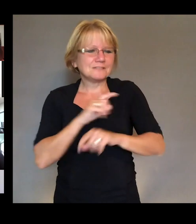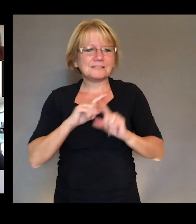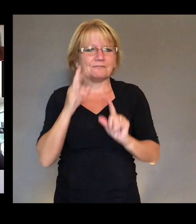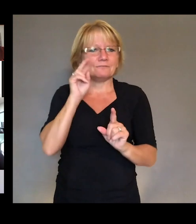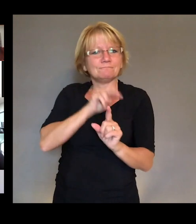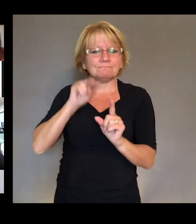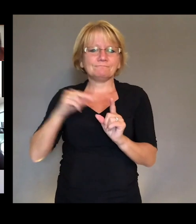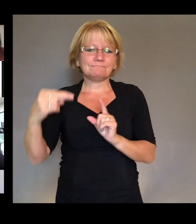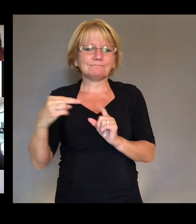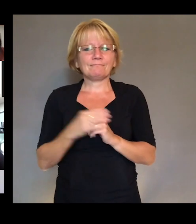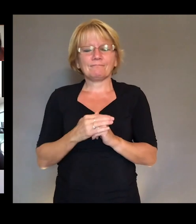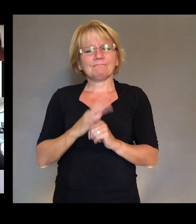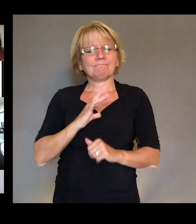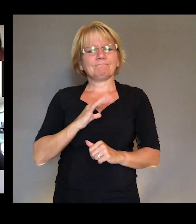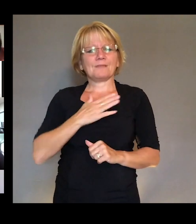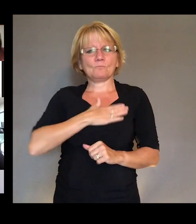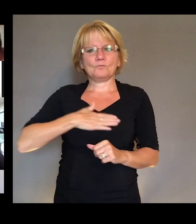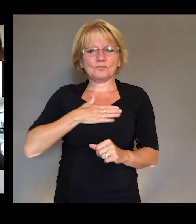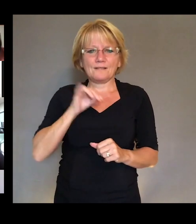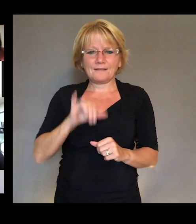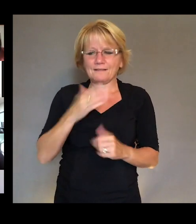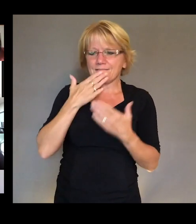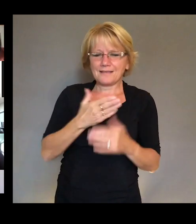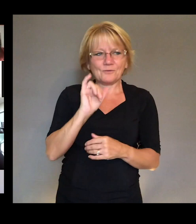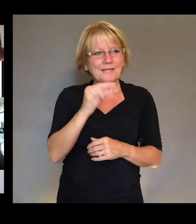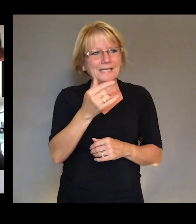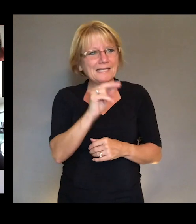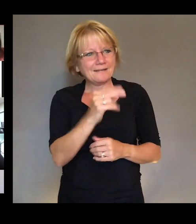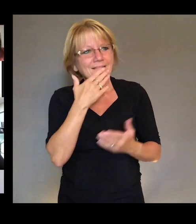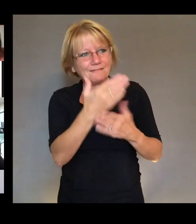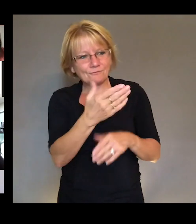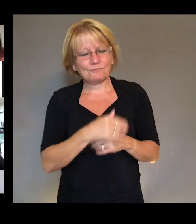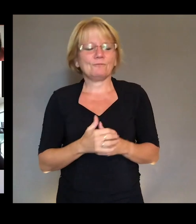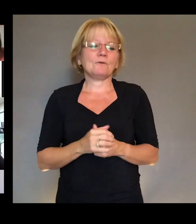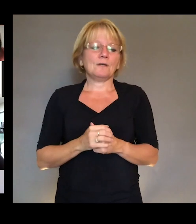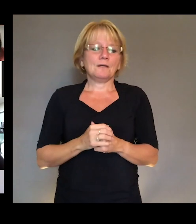am hearing from different perspectives. So I appreciate you Angan for that, you know,